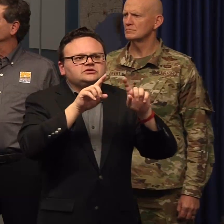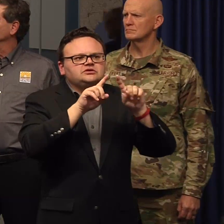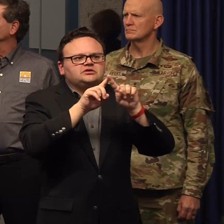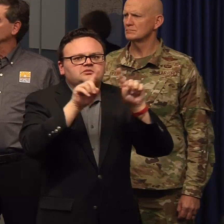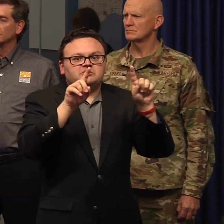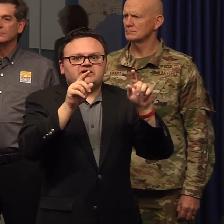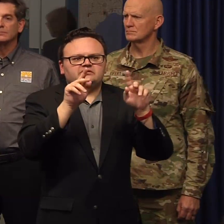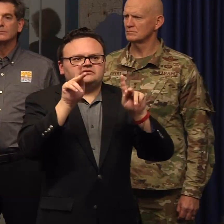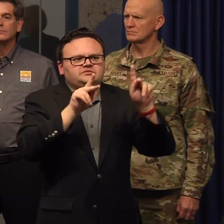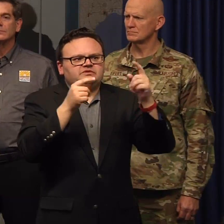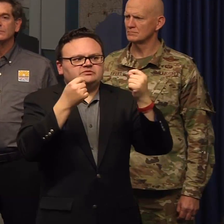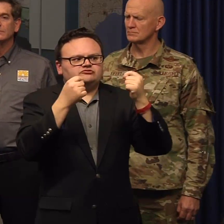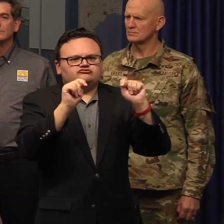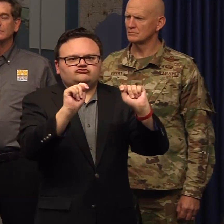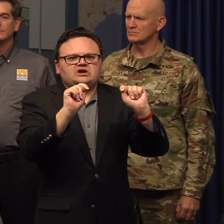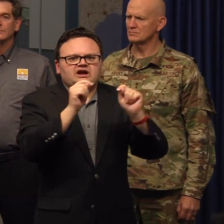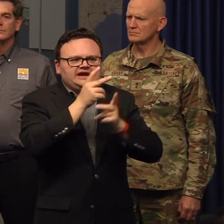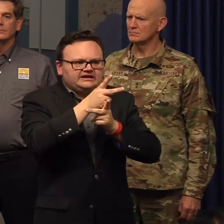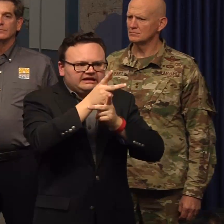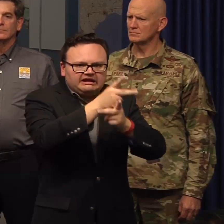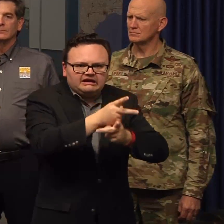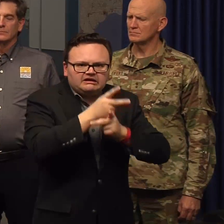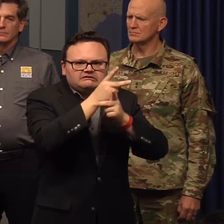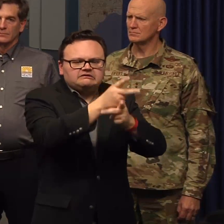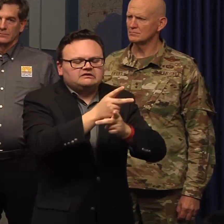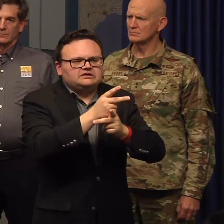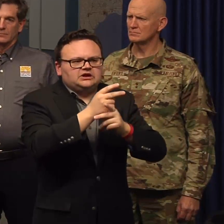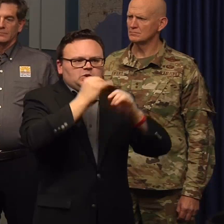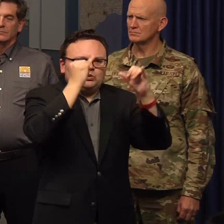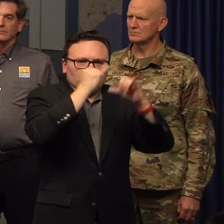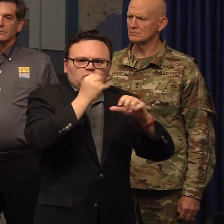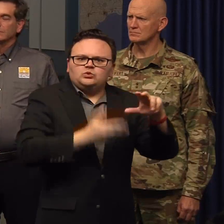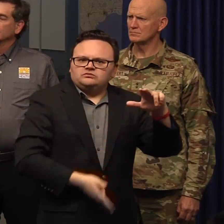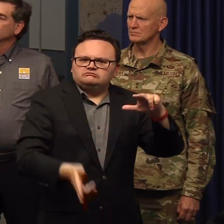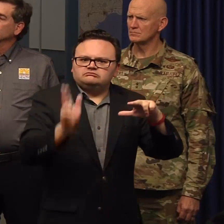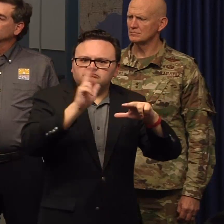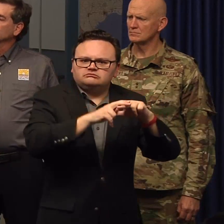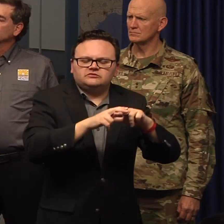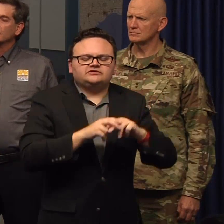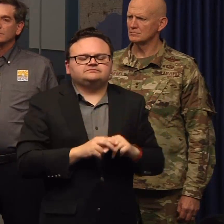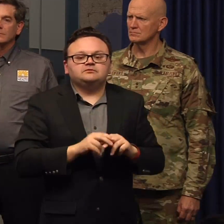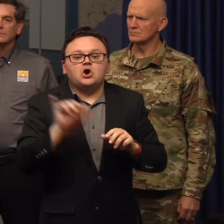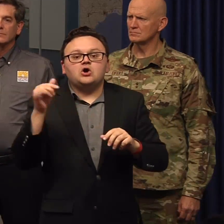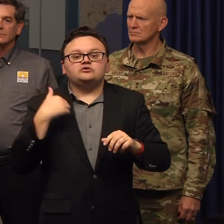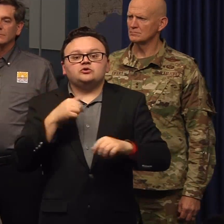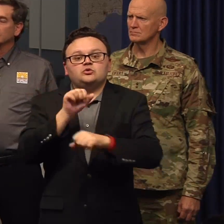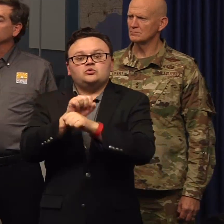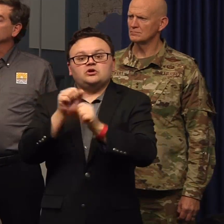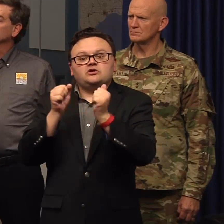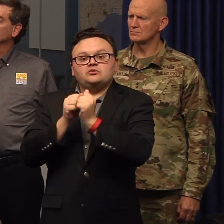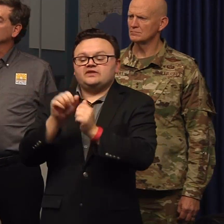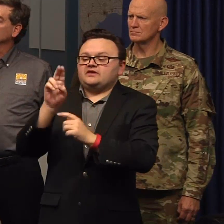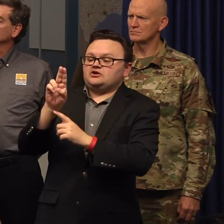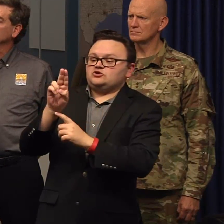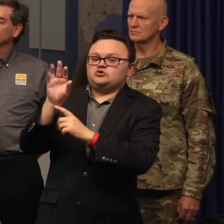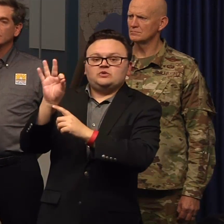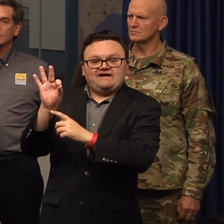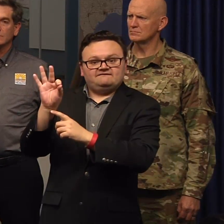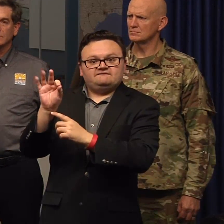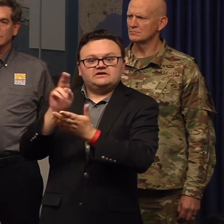THEY ARE GREAT PEOPLE THERE,